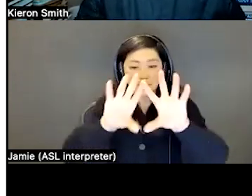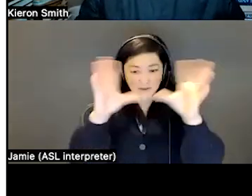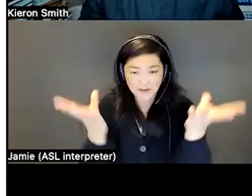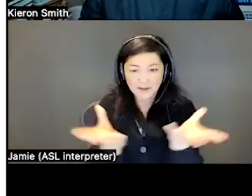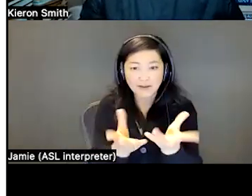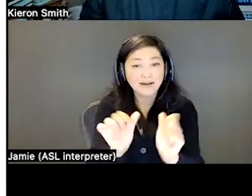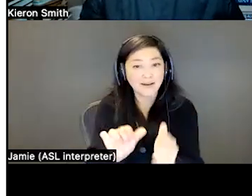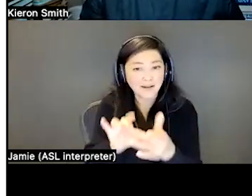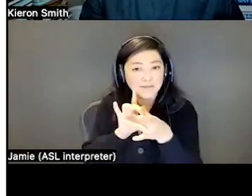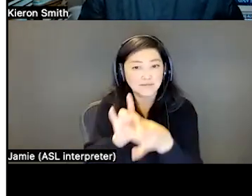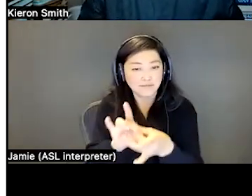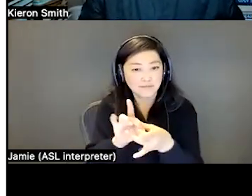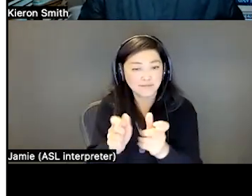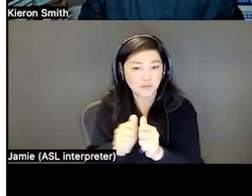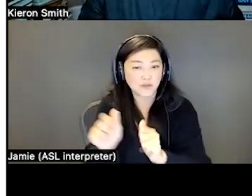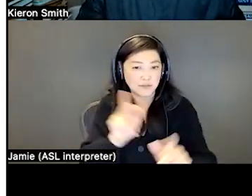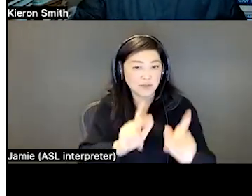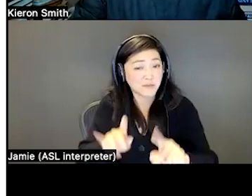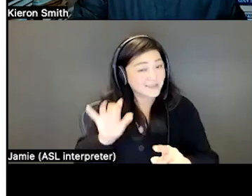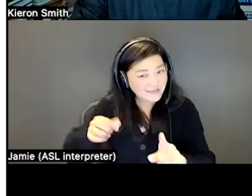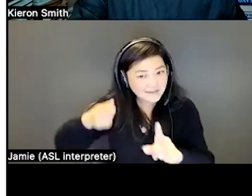and that's what the industry does. This is where it gets really interesting.